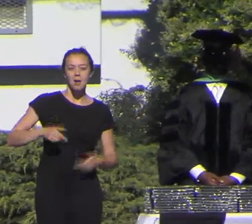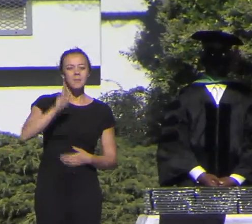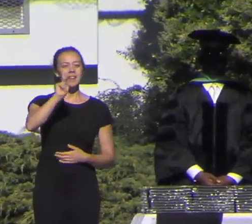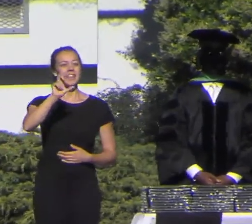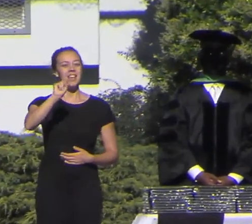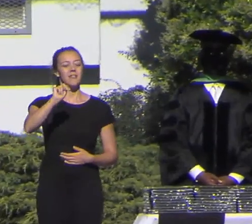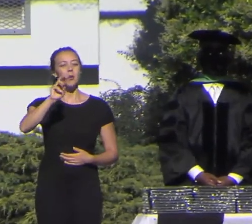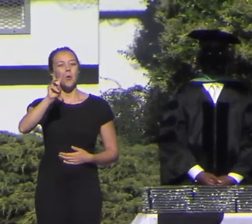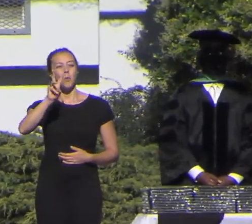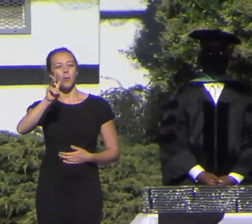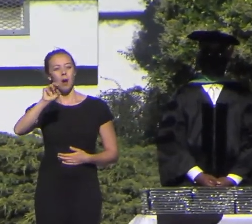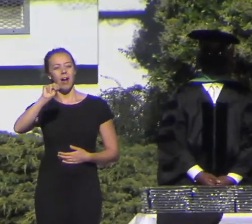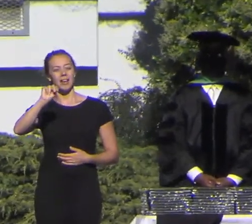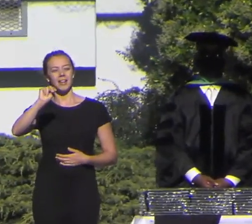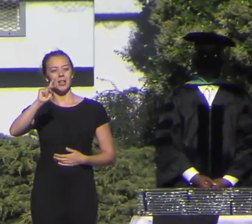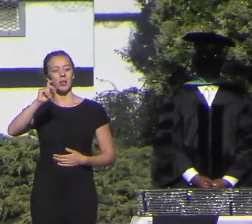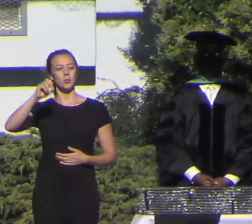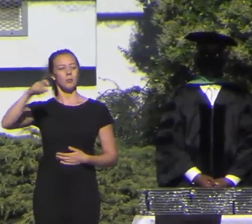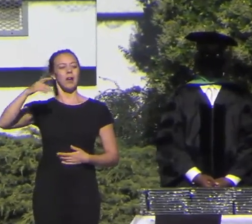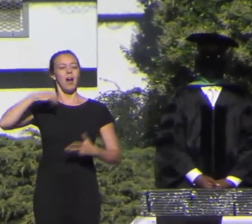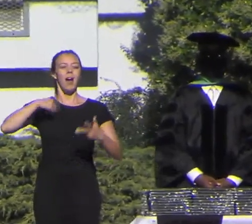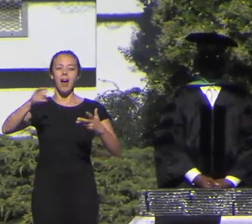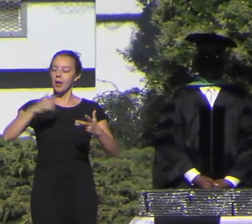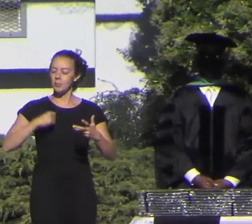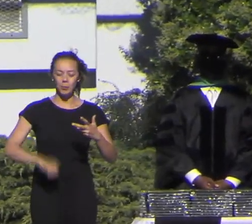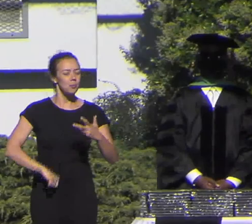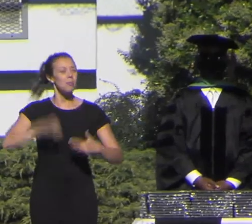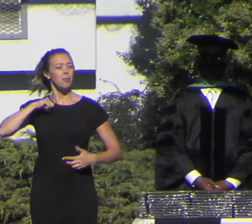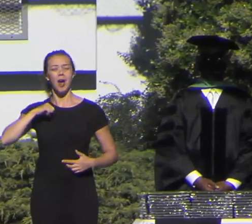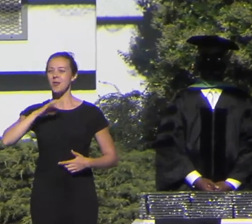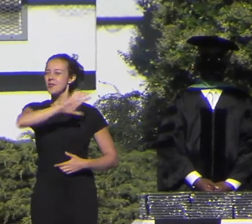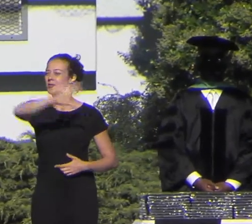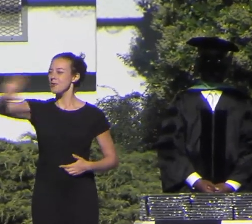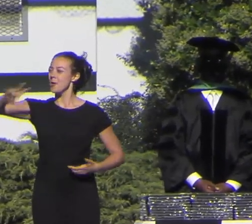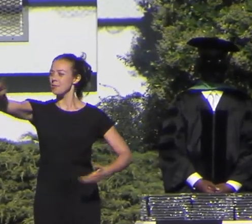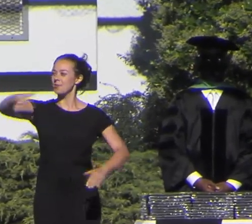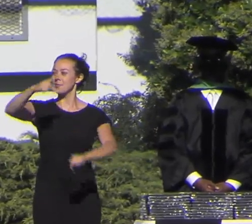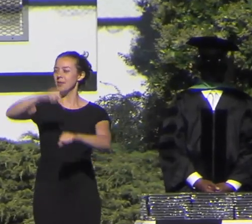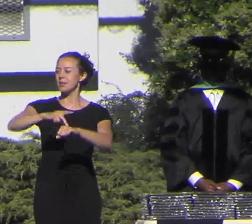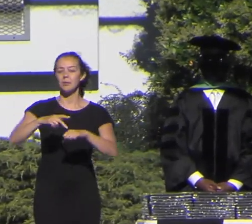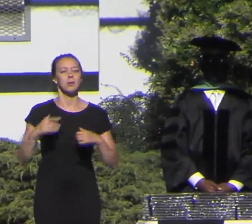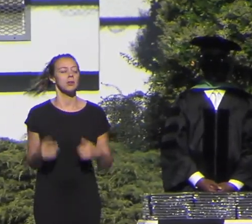proud to be your principal. It has been a long year but here we are.